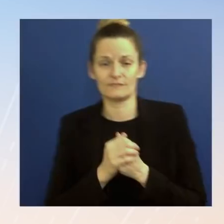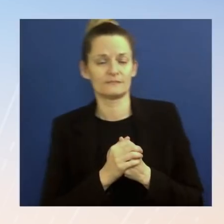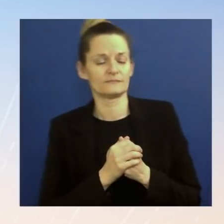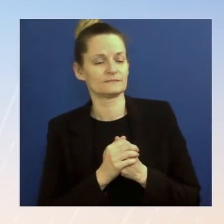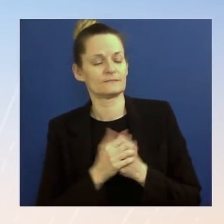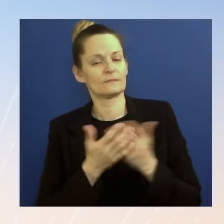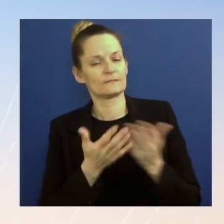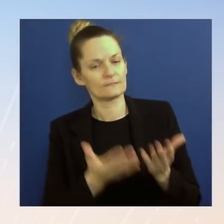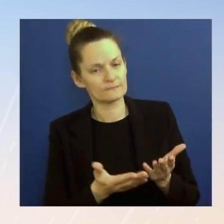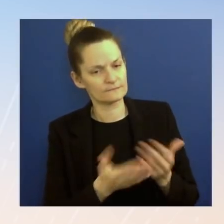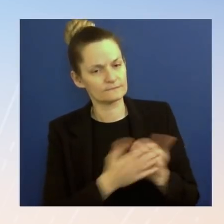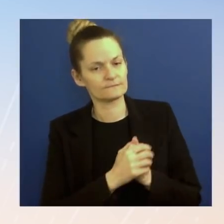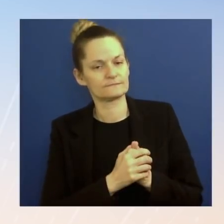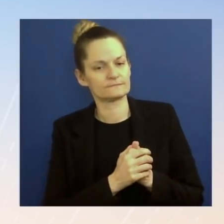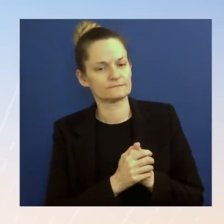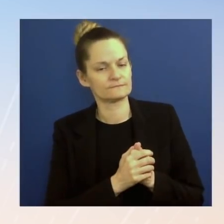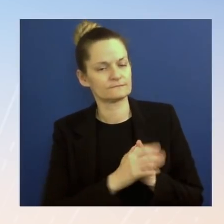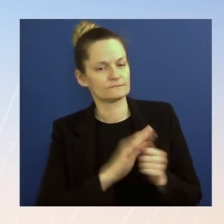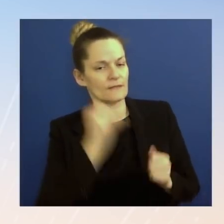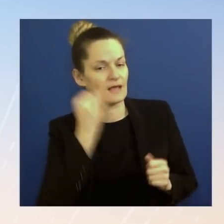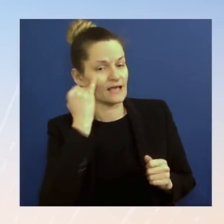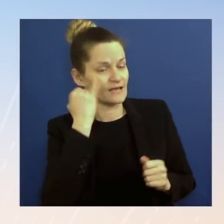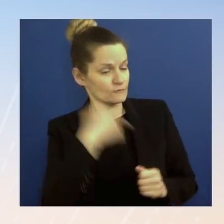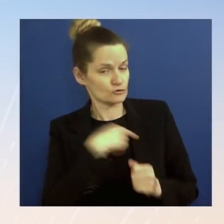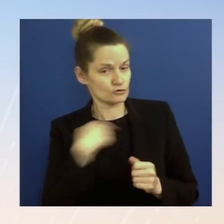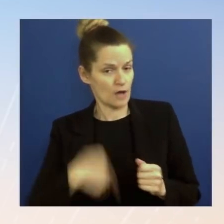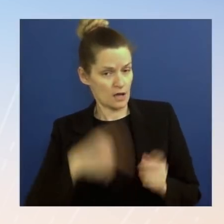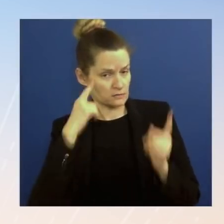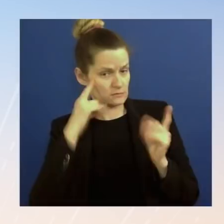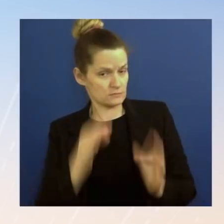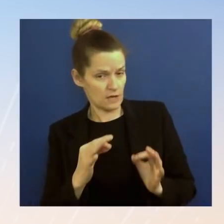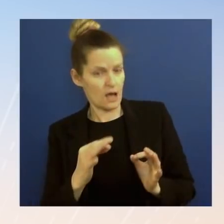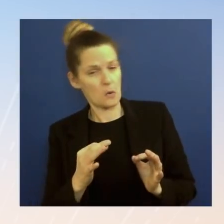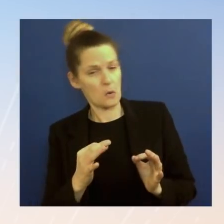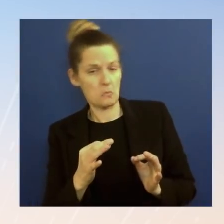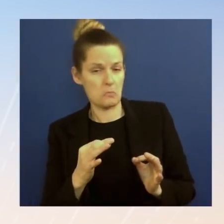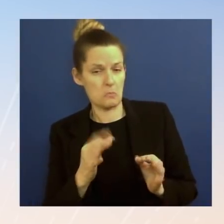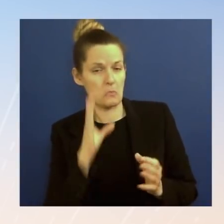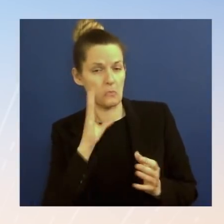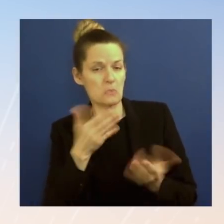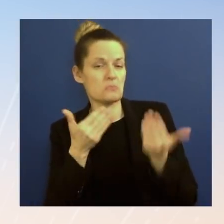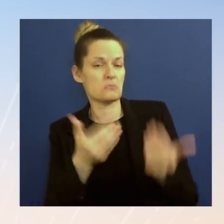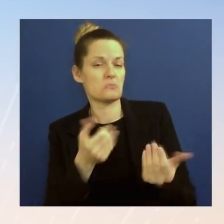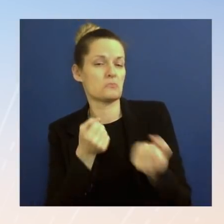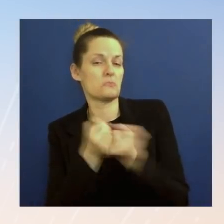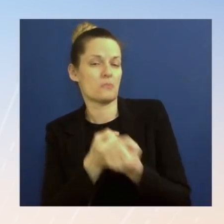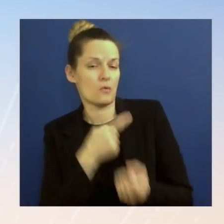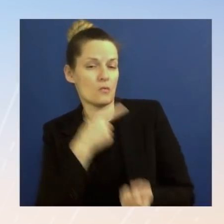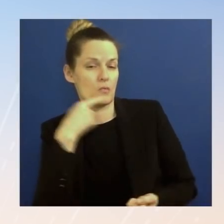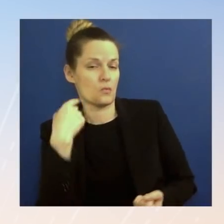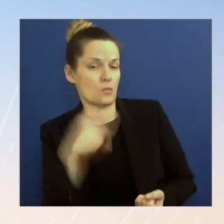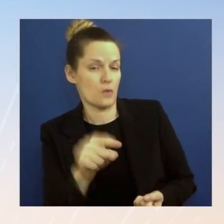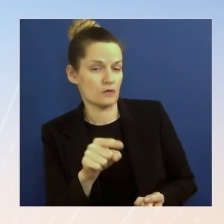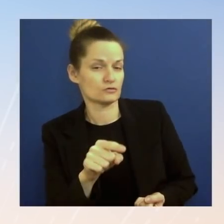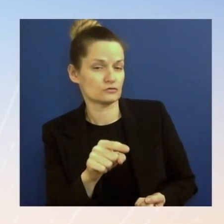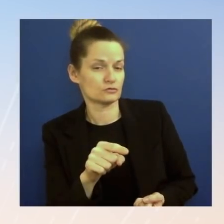or to take additional steps, there to Russia, they only make up 15 percent or 20 -- 15 to 20 percent of the world's economy.